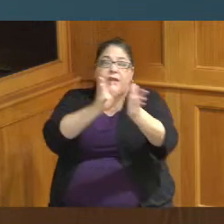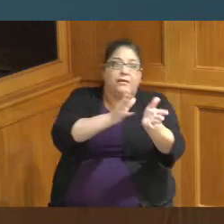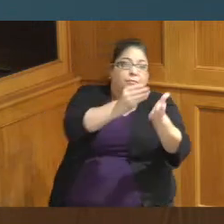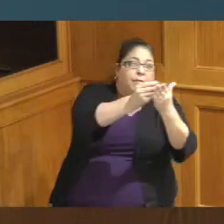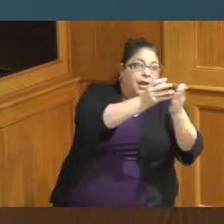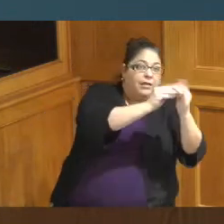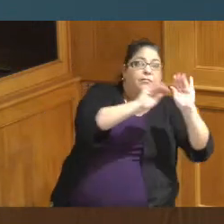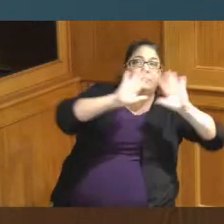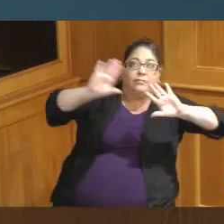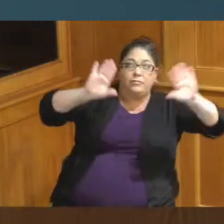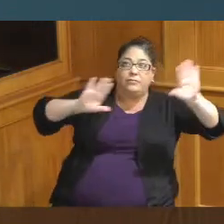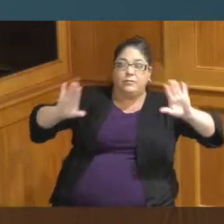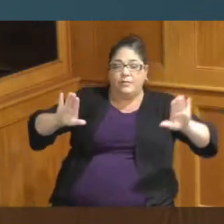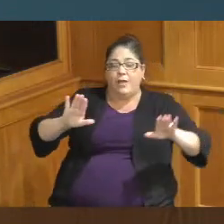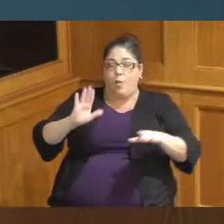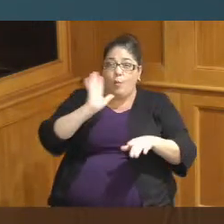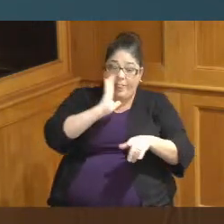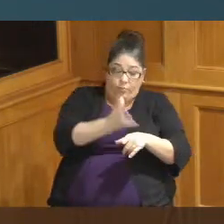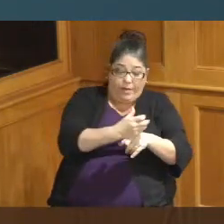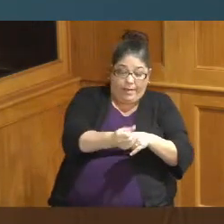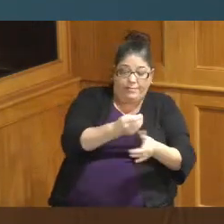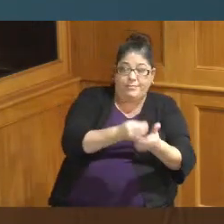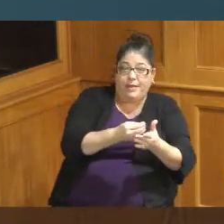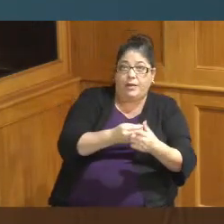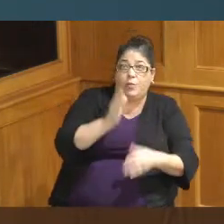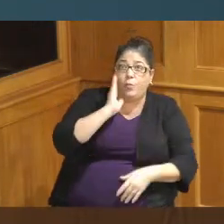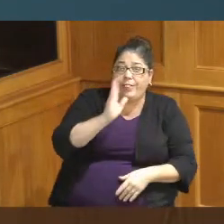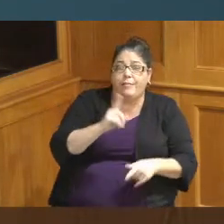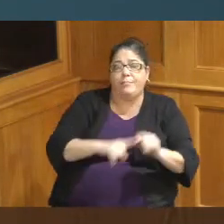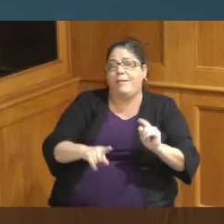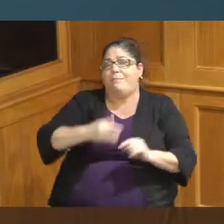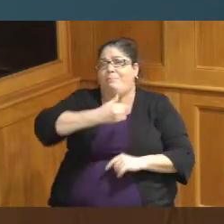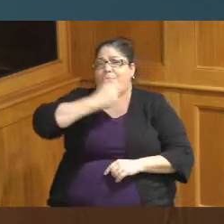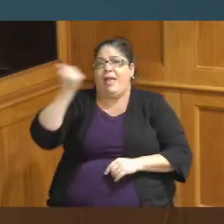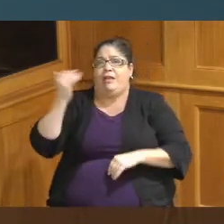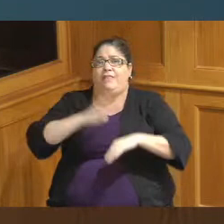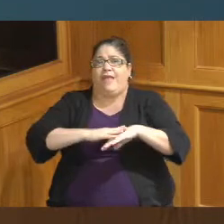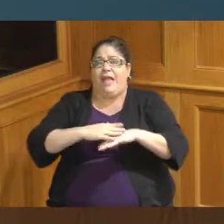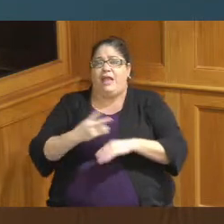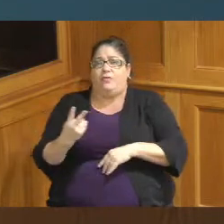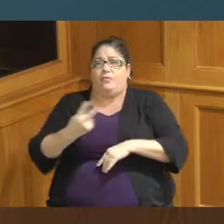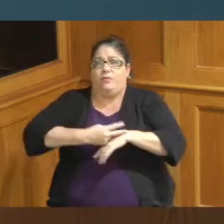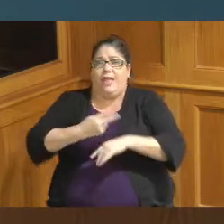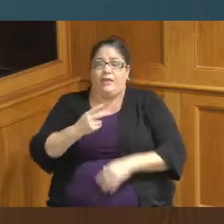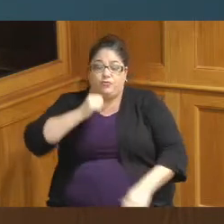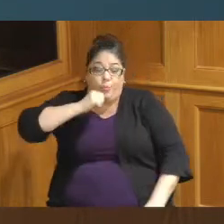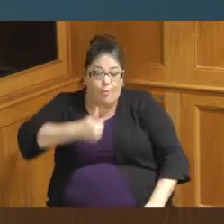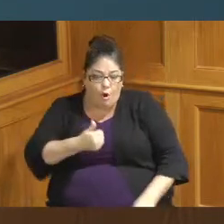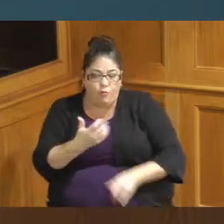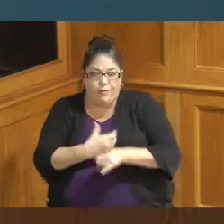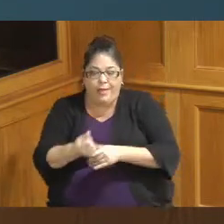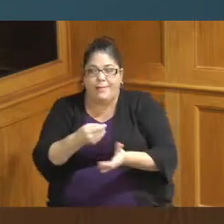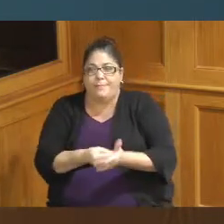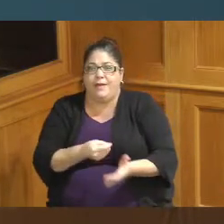one day but I should have a better plan or when that is don't tell me tomorrow we running out